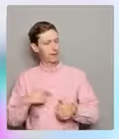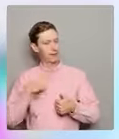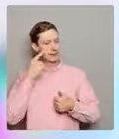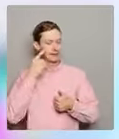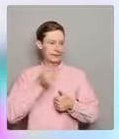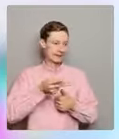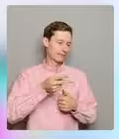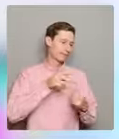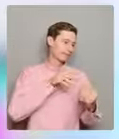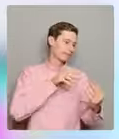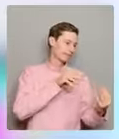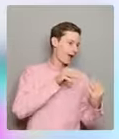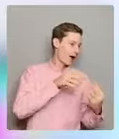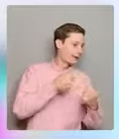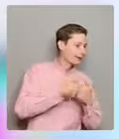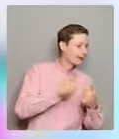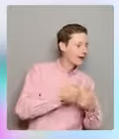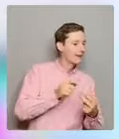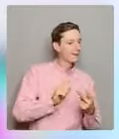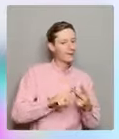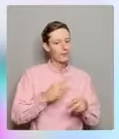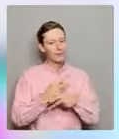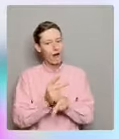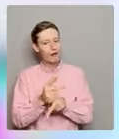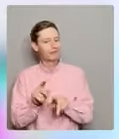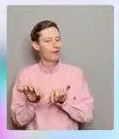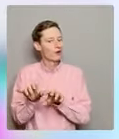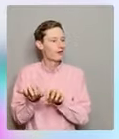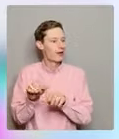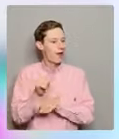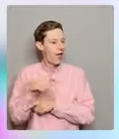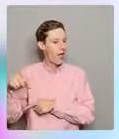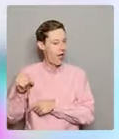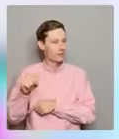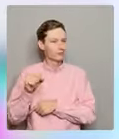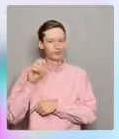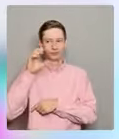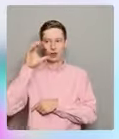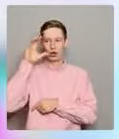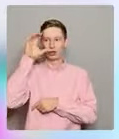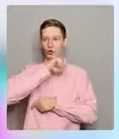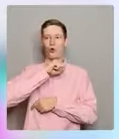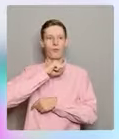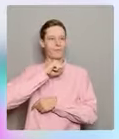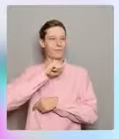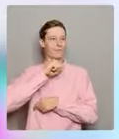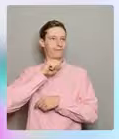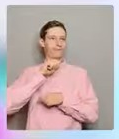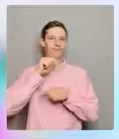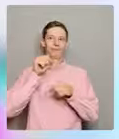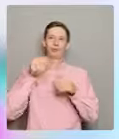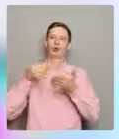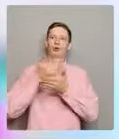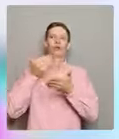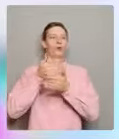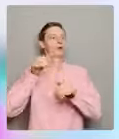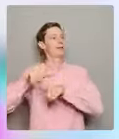from combat to productivity apps, kind of make the same assumptions about their players and implement settings for those assumptions.